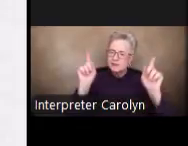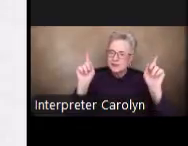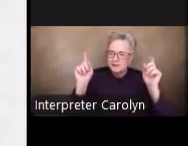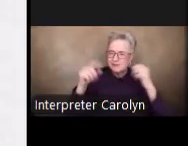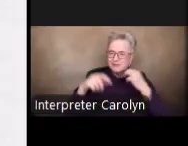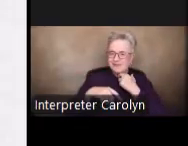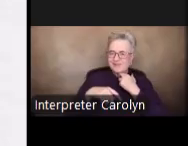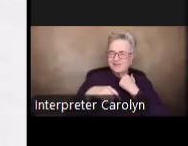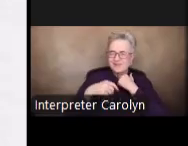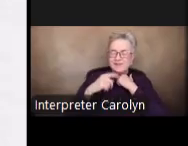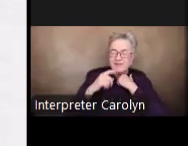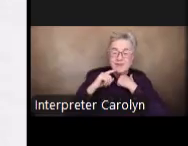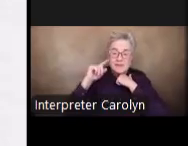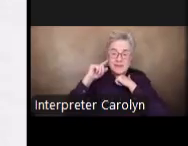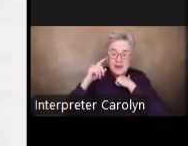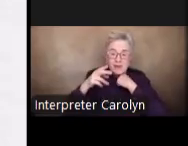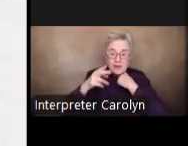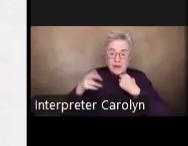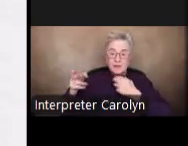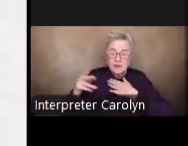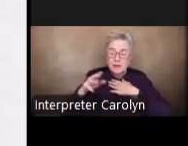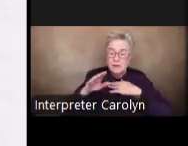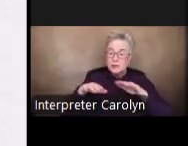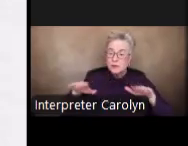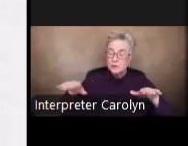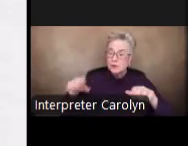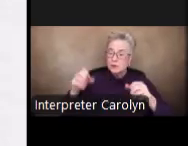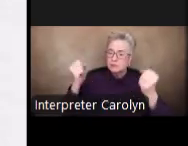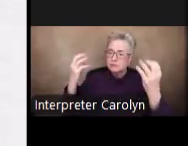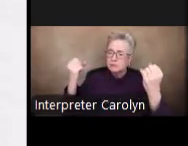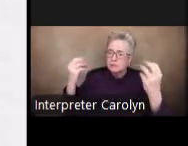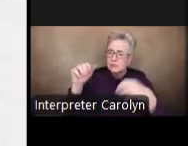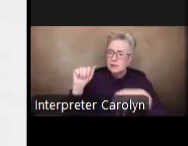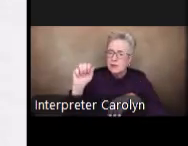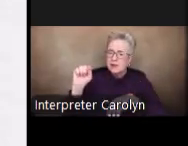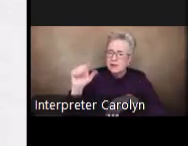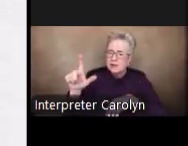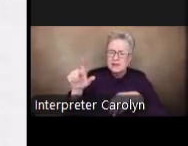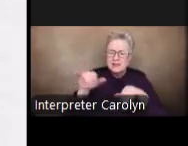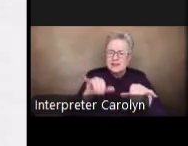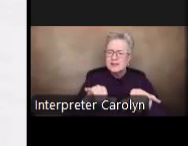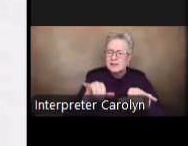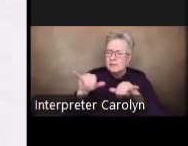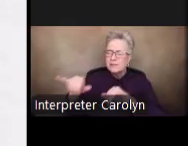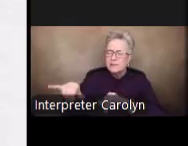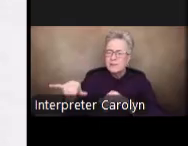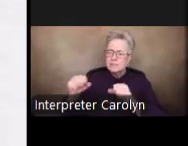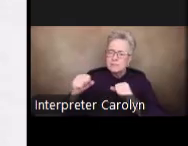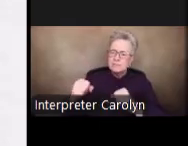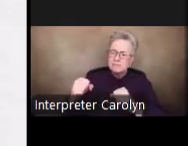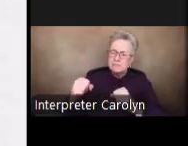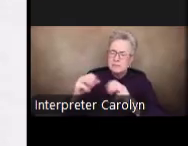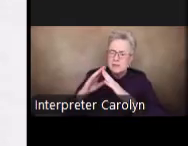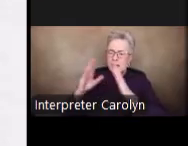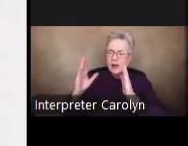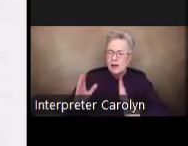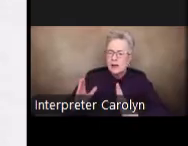A deaf or hard of hearing child using ASL is building just as strong a house as a as a hearing child using spoken English,